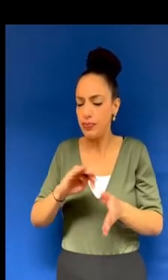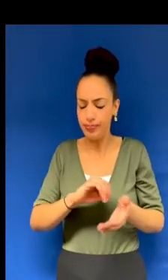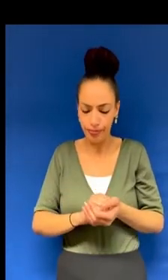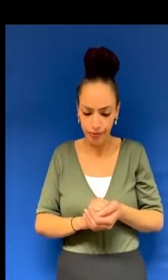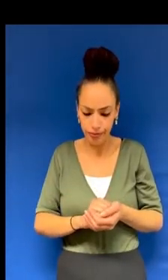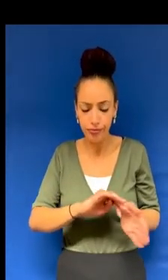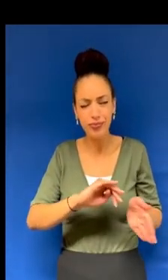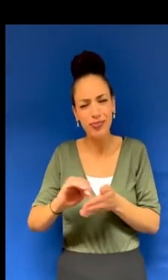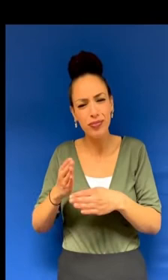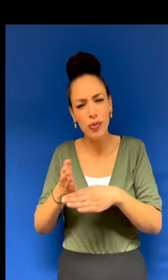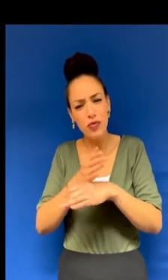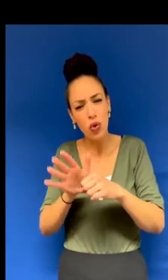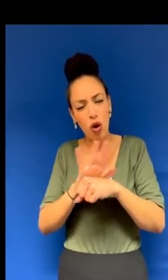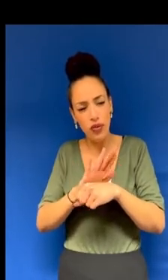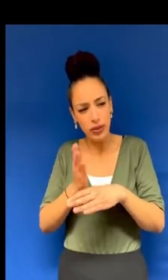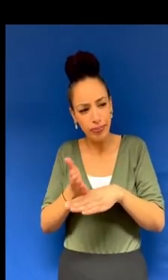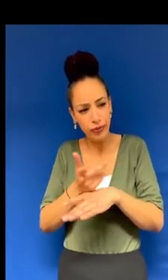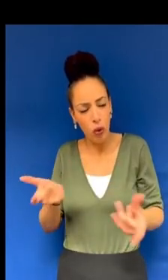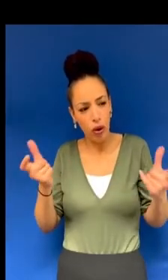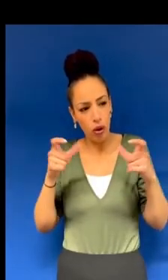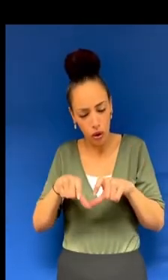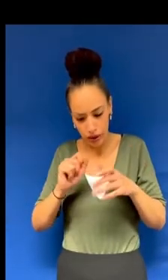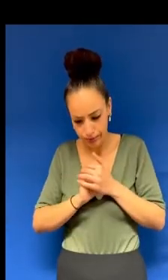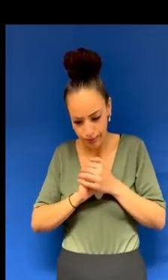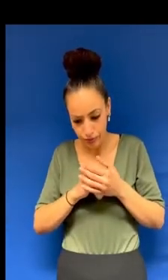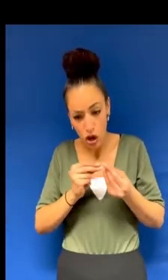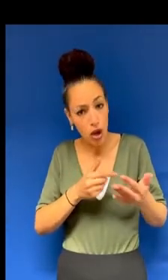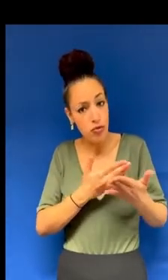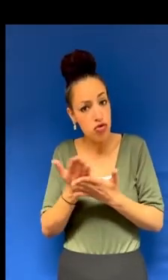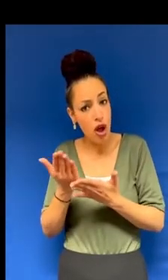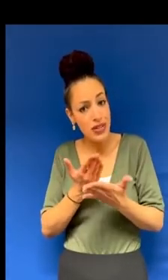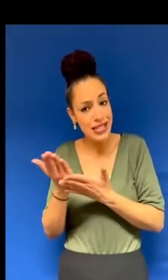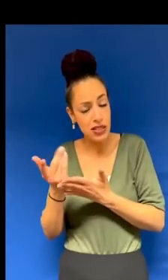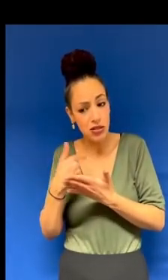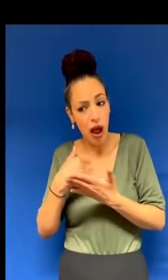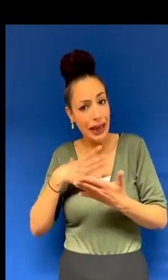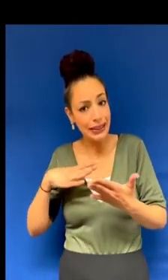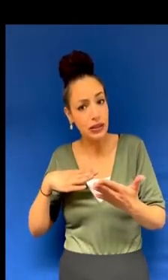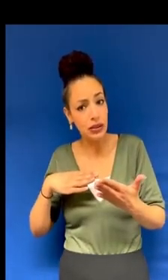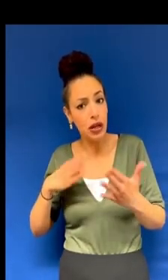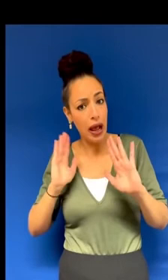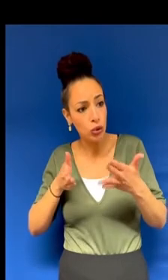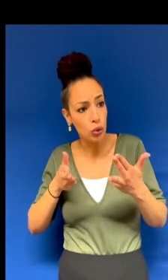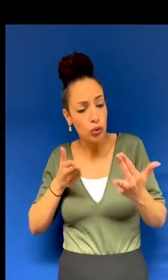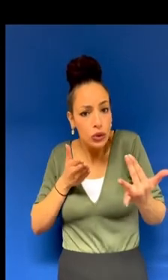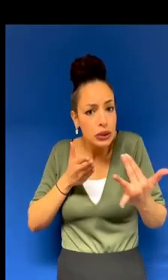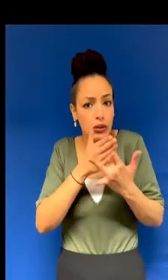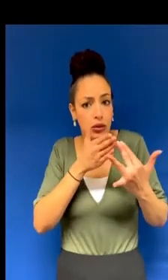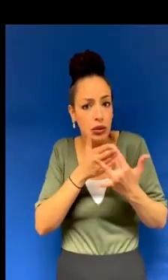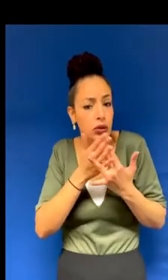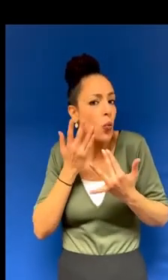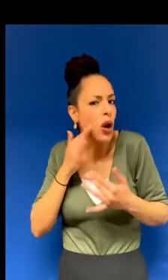of hostile environment has really shifted things. I think even before COVID and the lockdown,